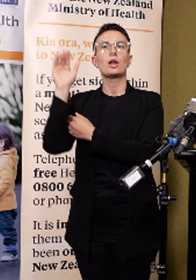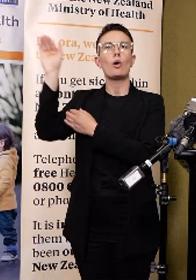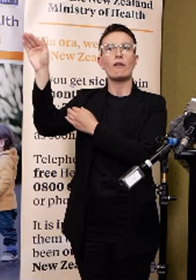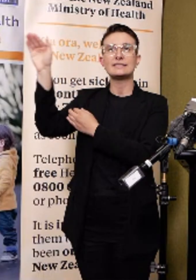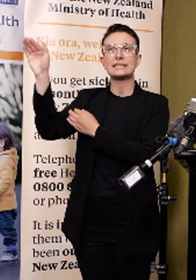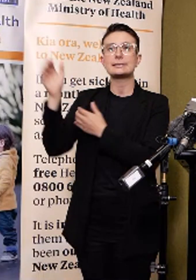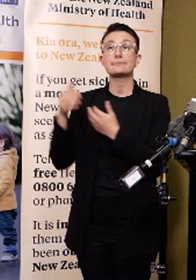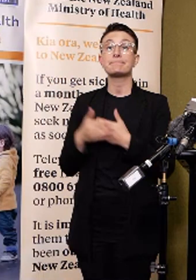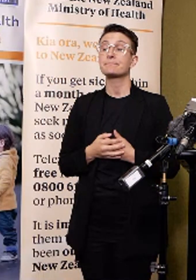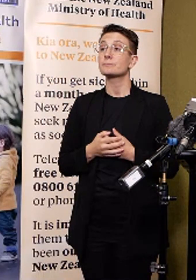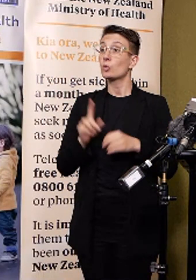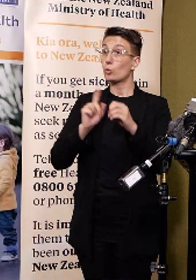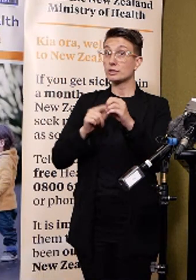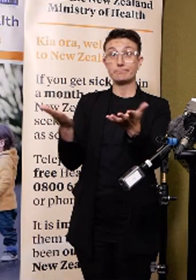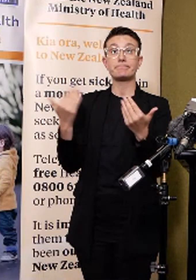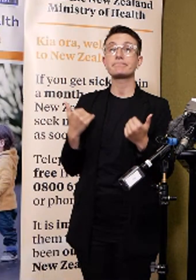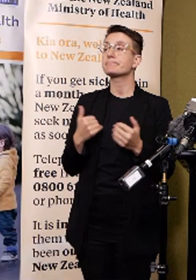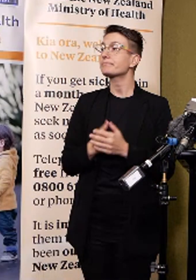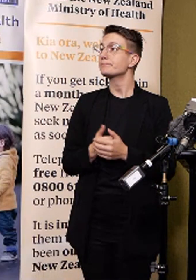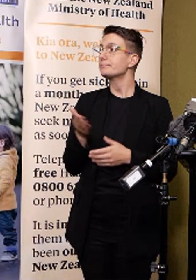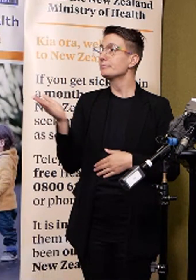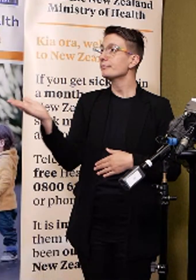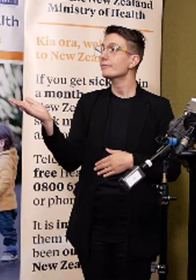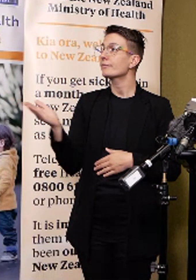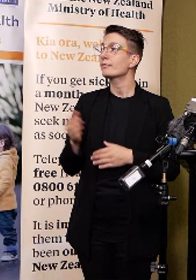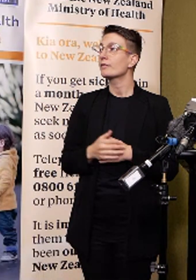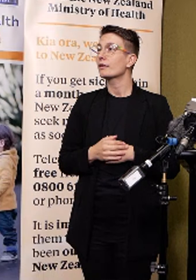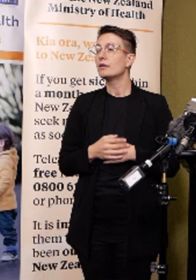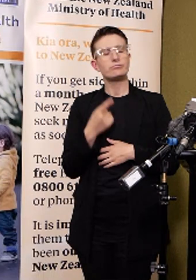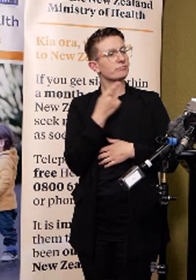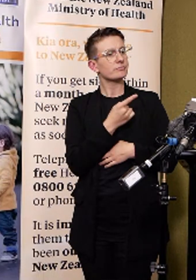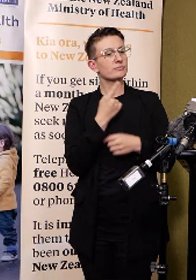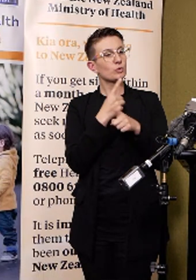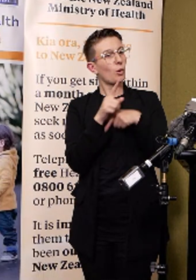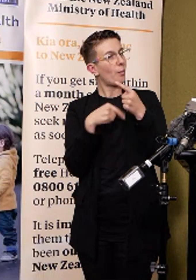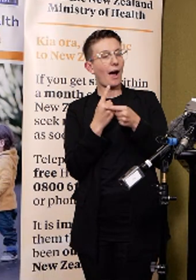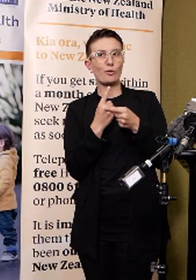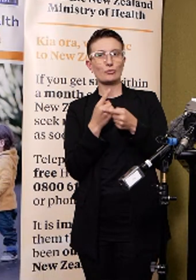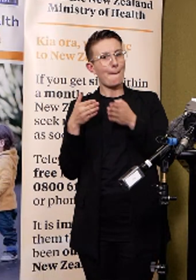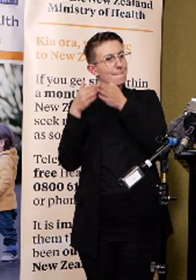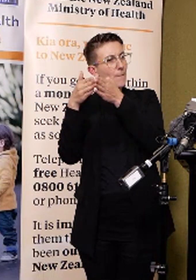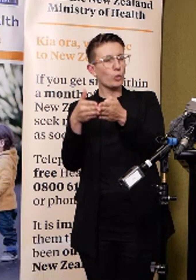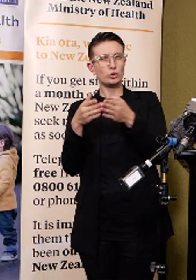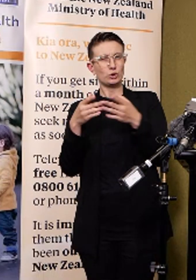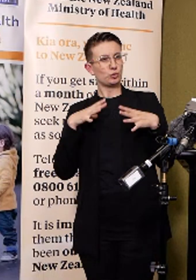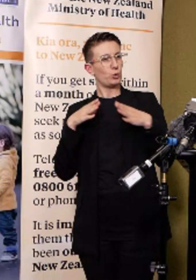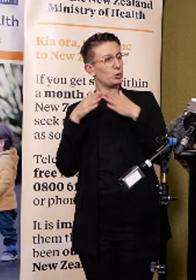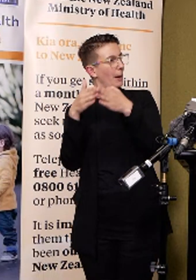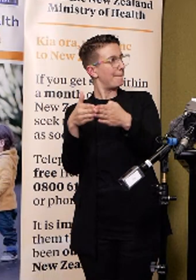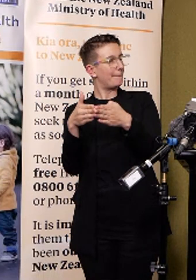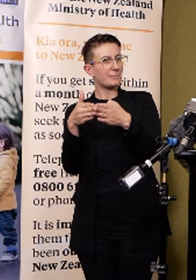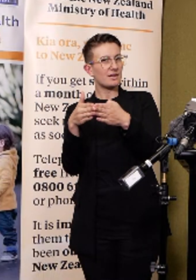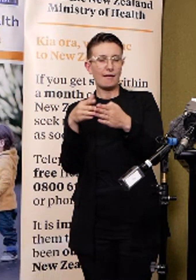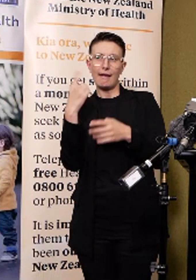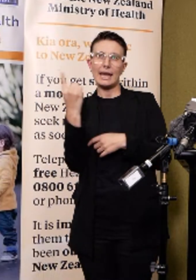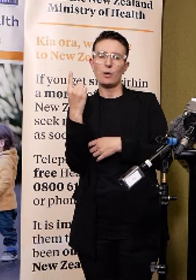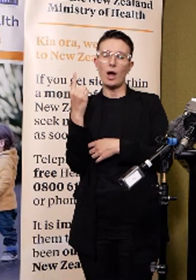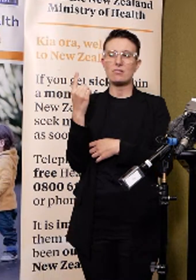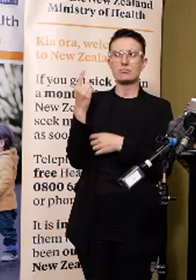You had mentioned cruise ships and people coming in on cruise ships. Are there any cruise ships under suspicion at the moment?